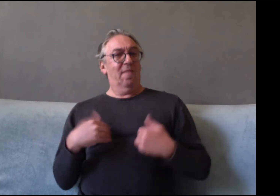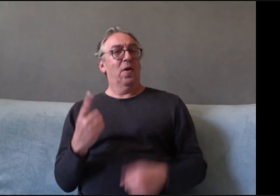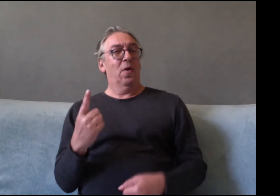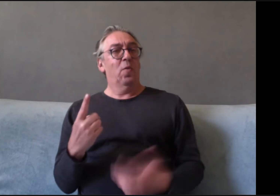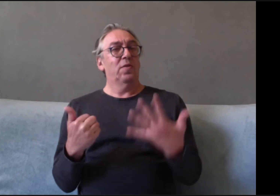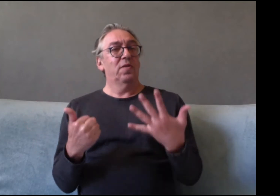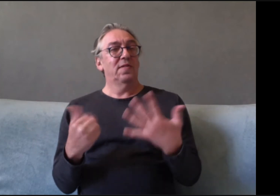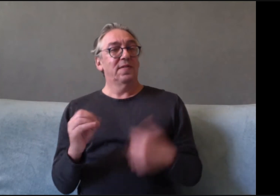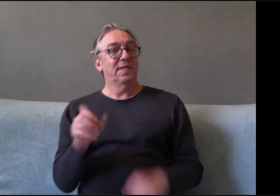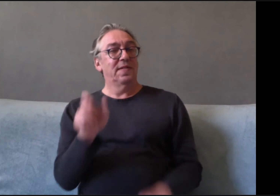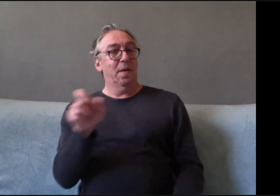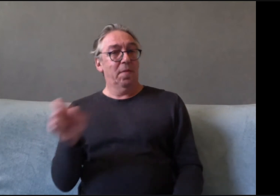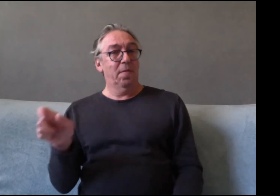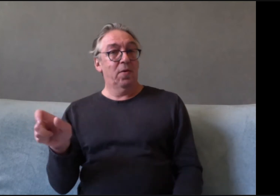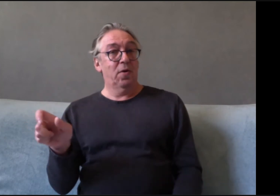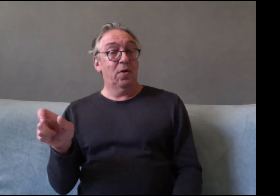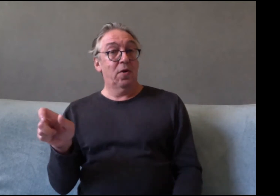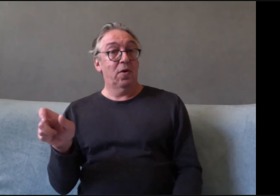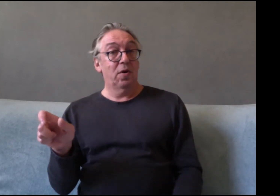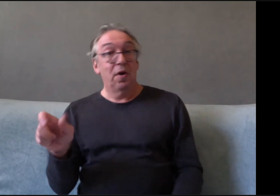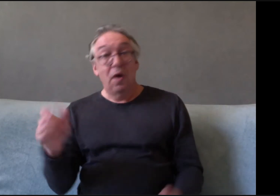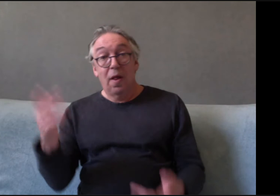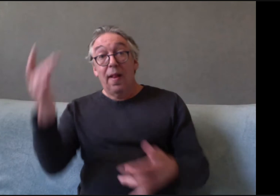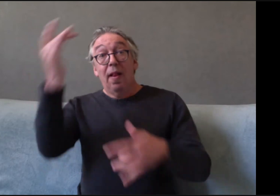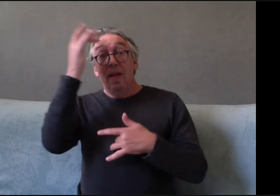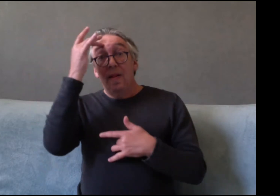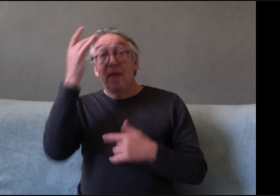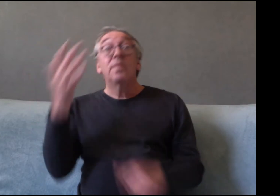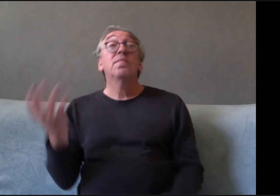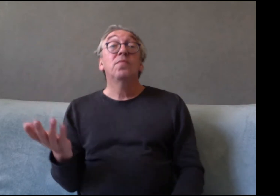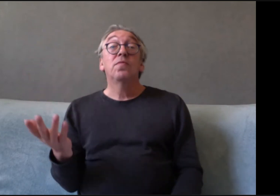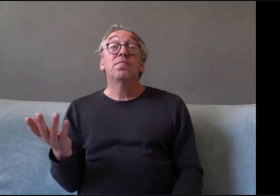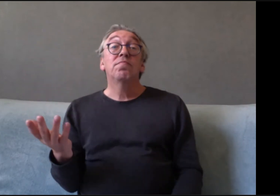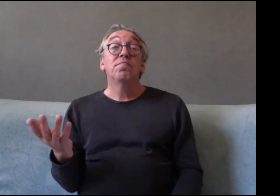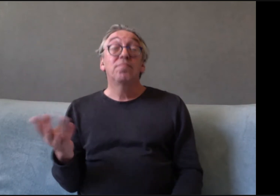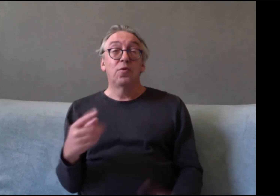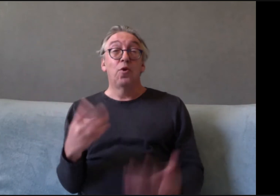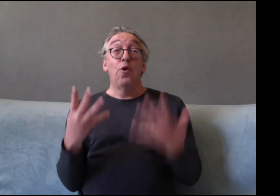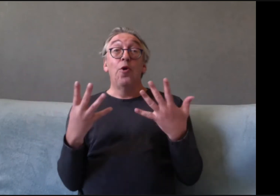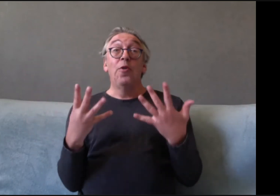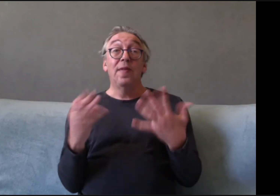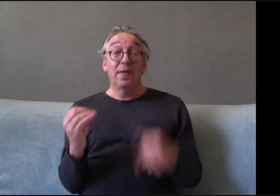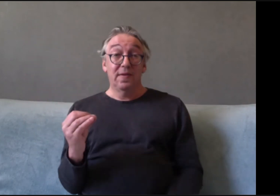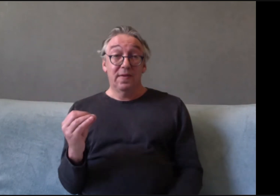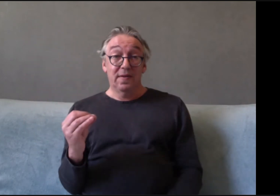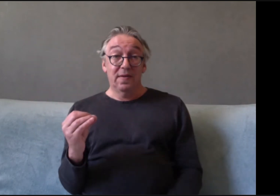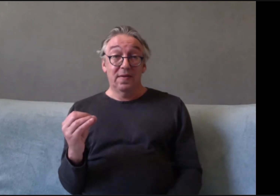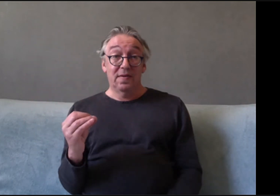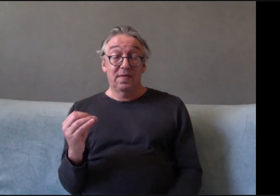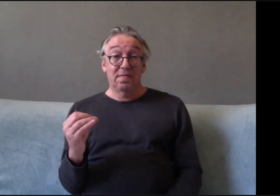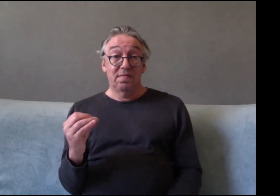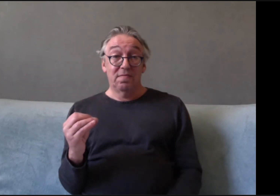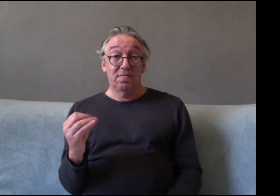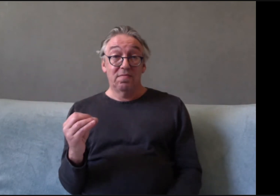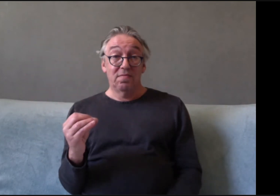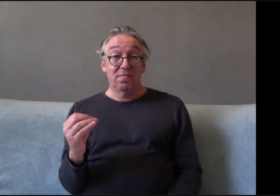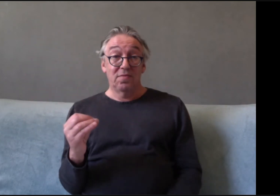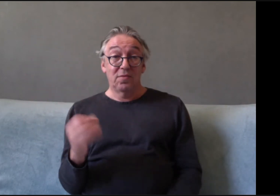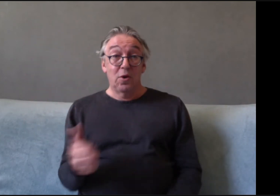The management stressed for long time they didn't have a procedure